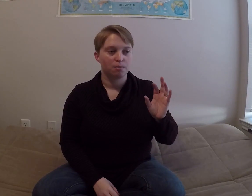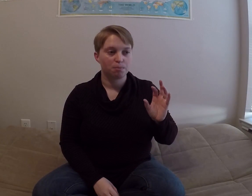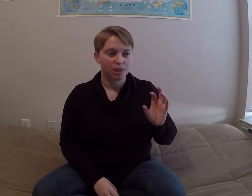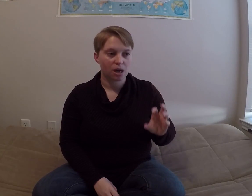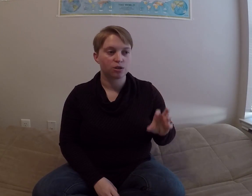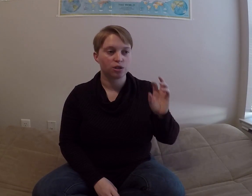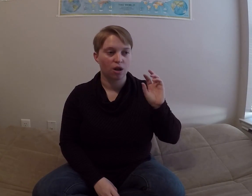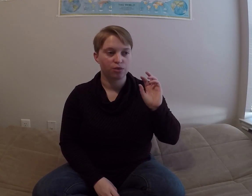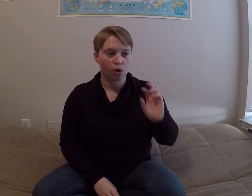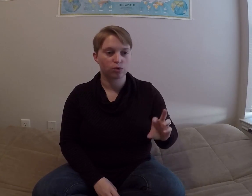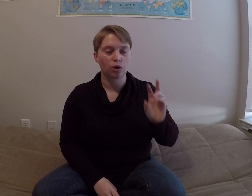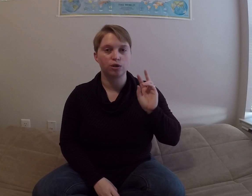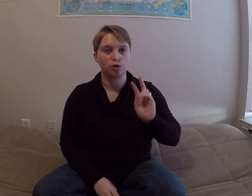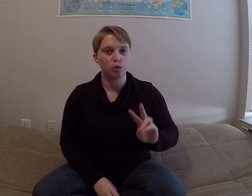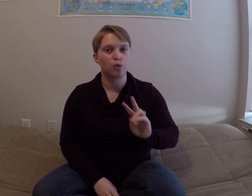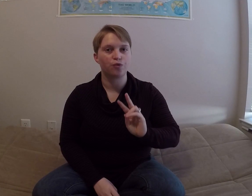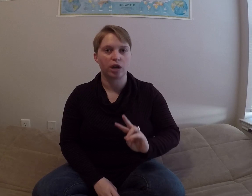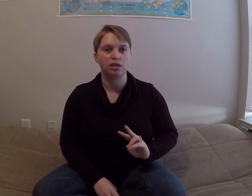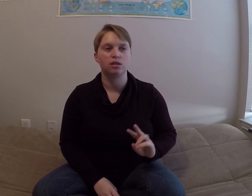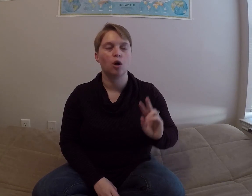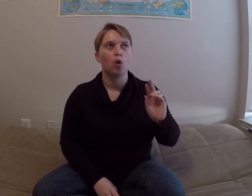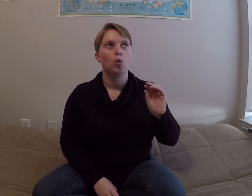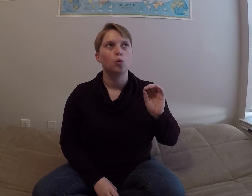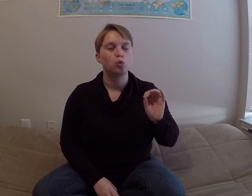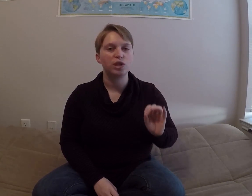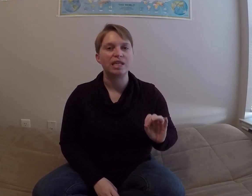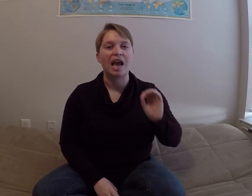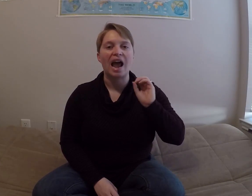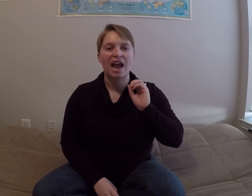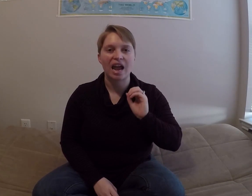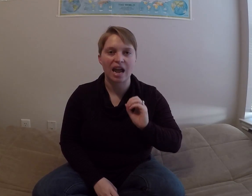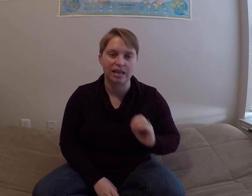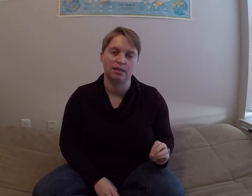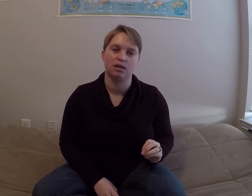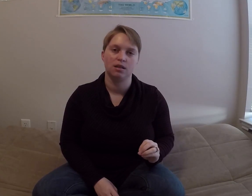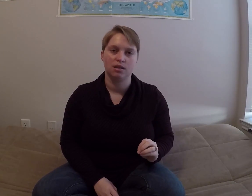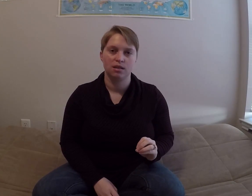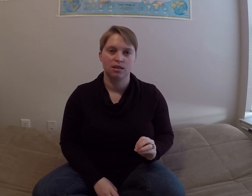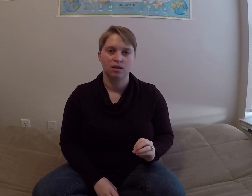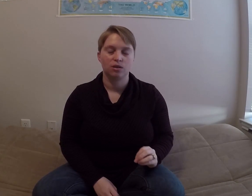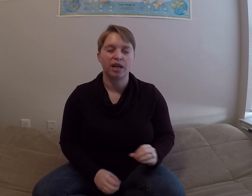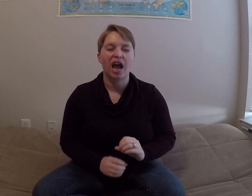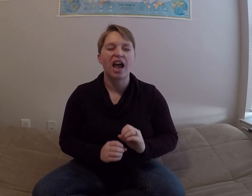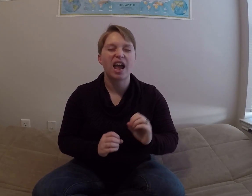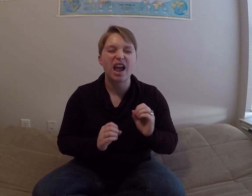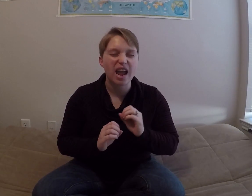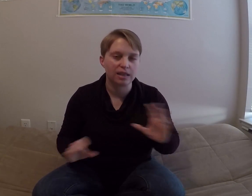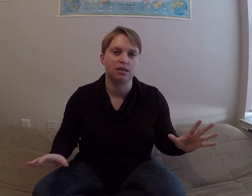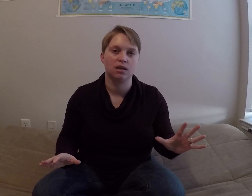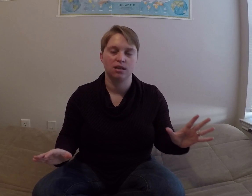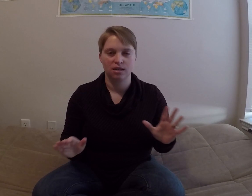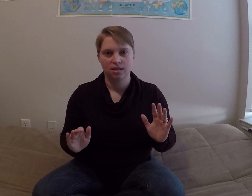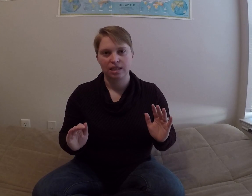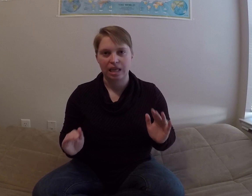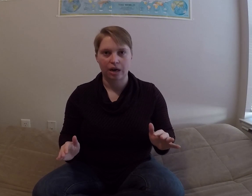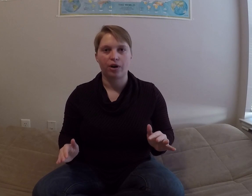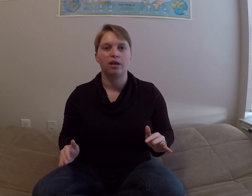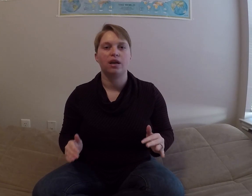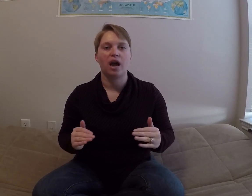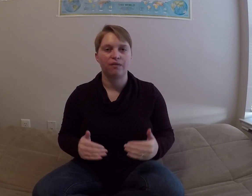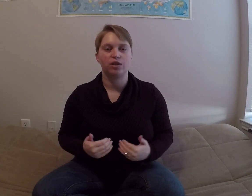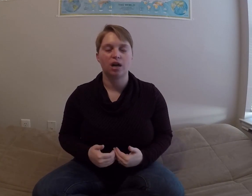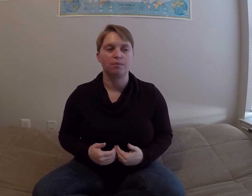Because those are the two phrases we hate, like HATE, hearing every time